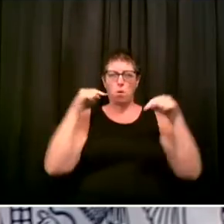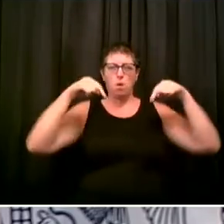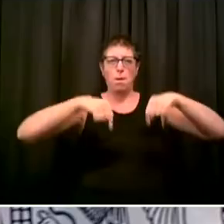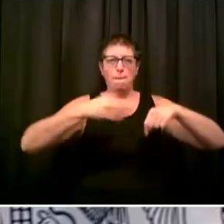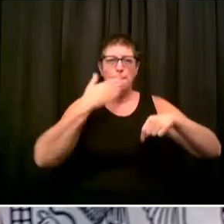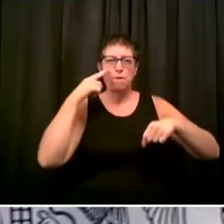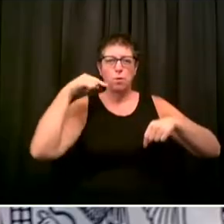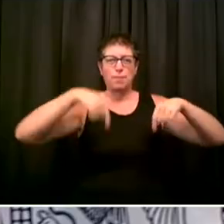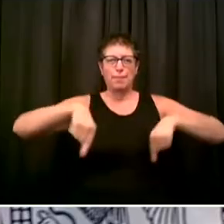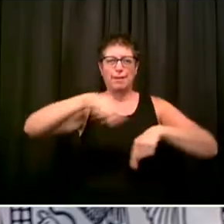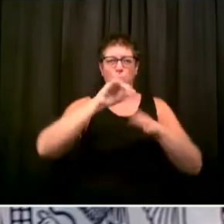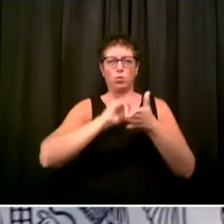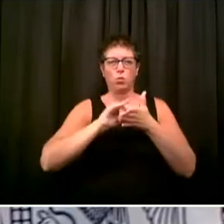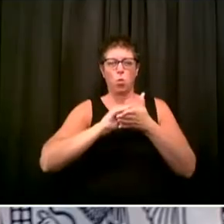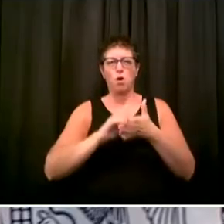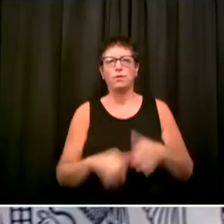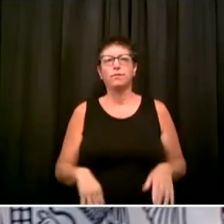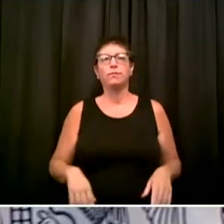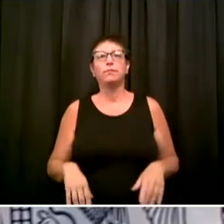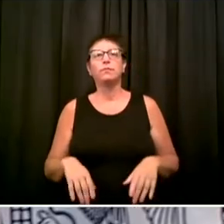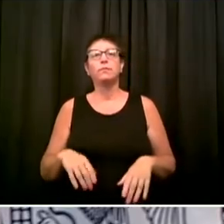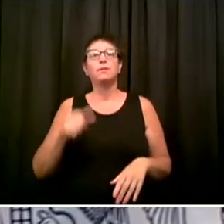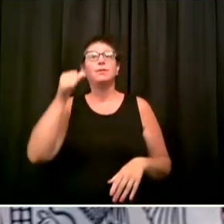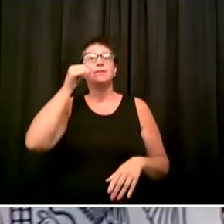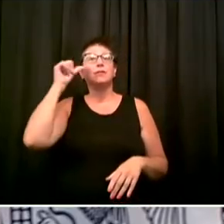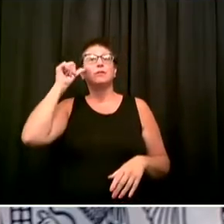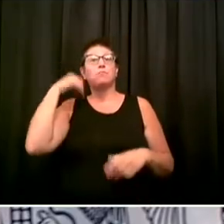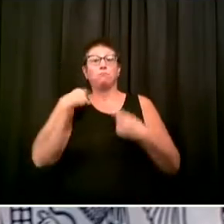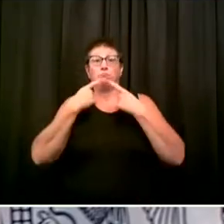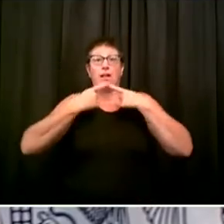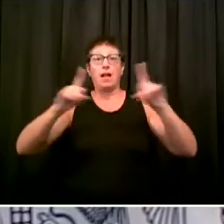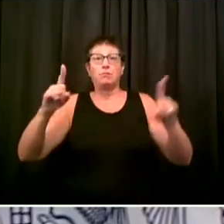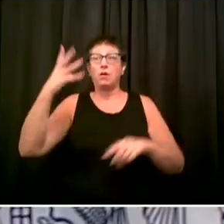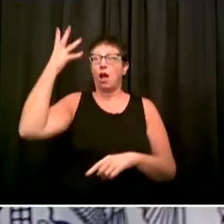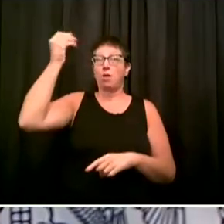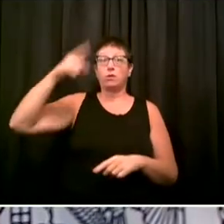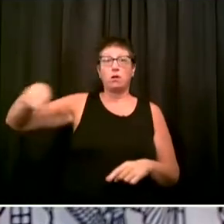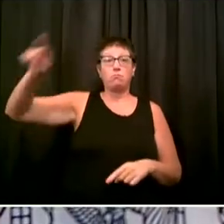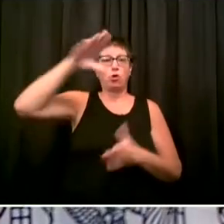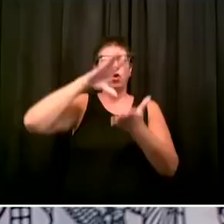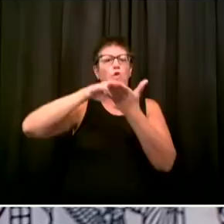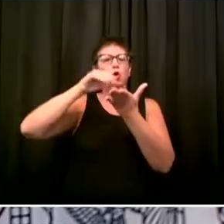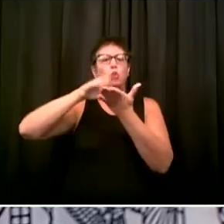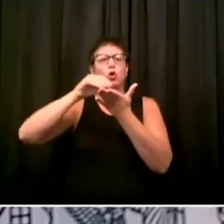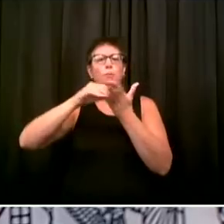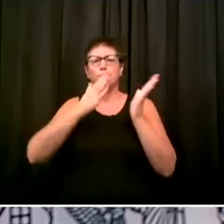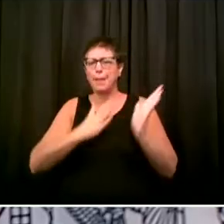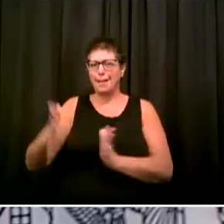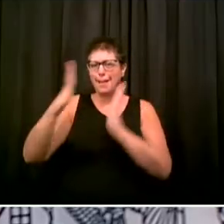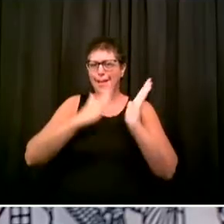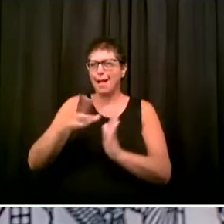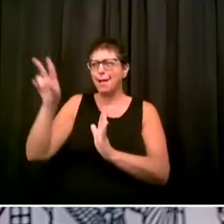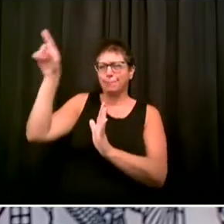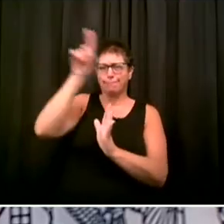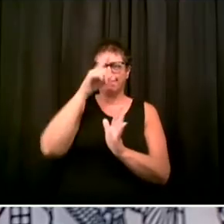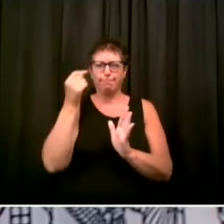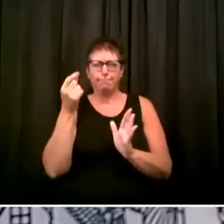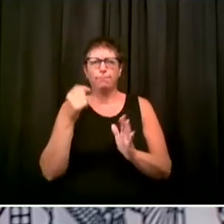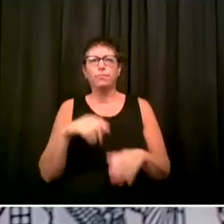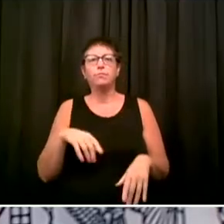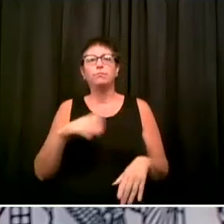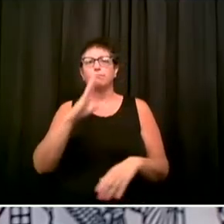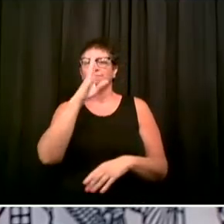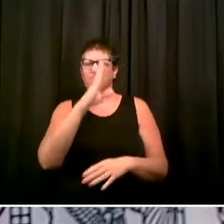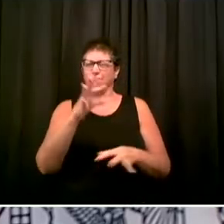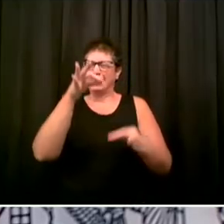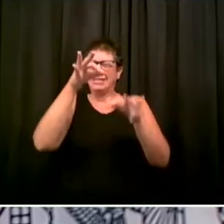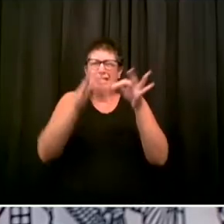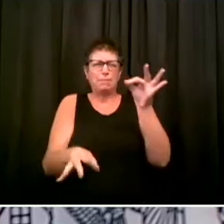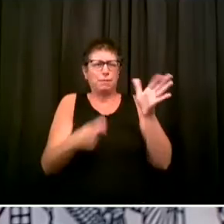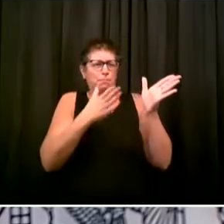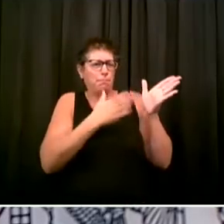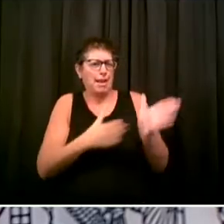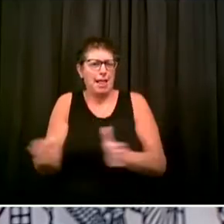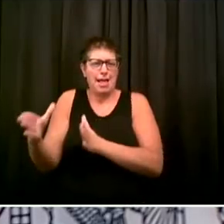NEW YORK CITY'S ONLY.